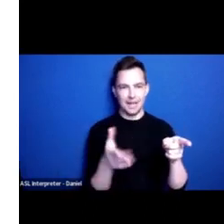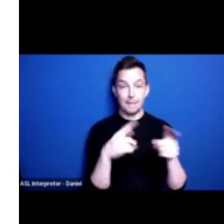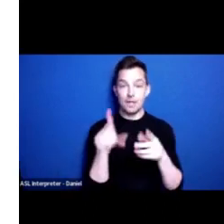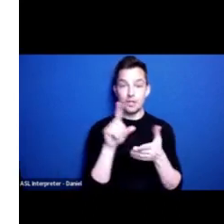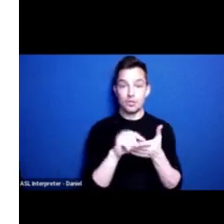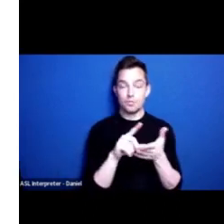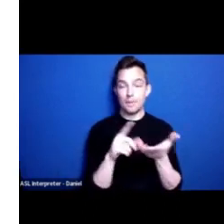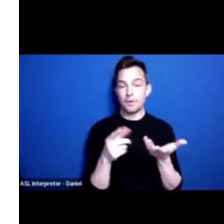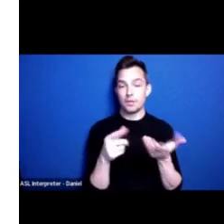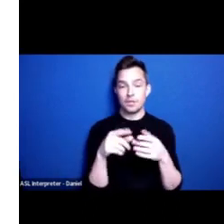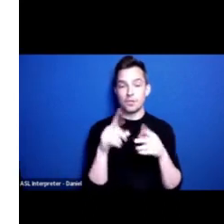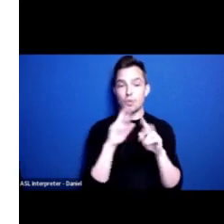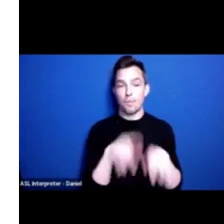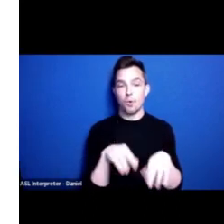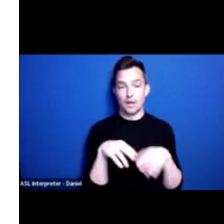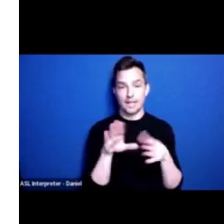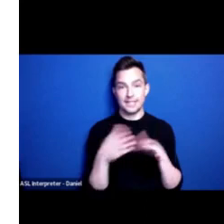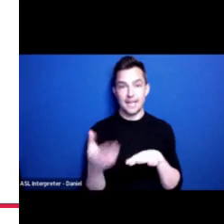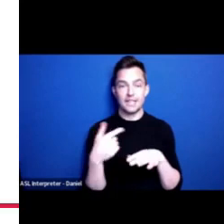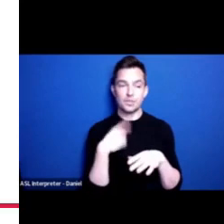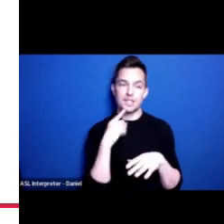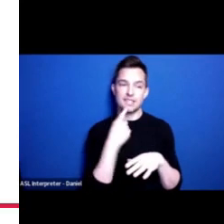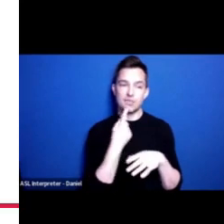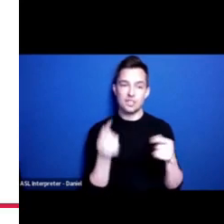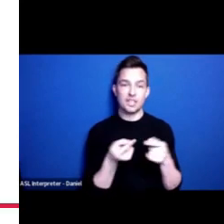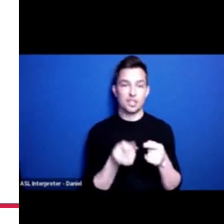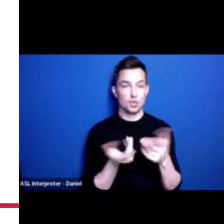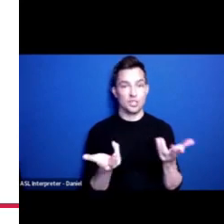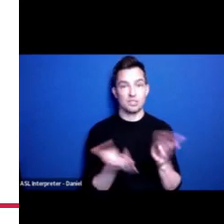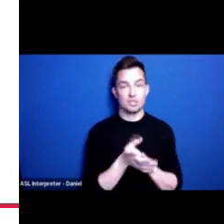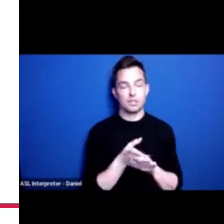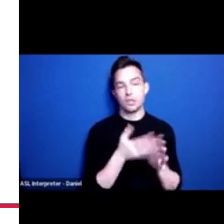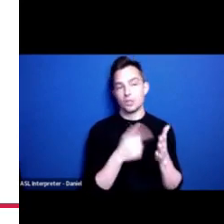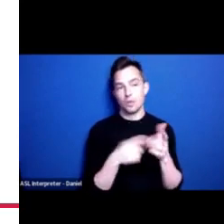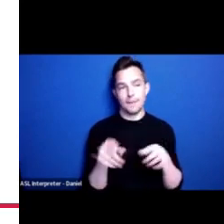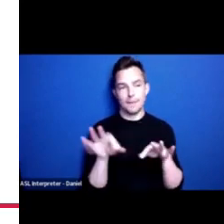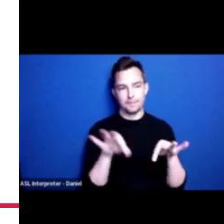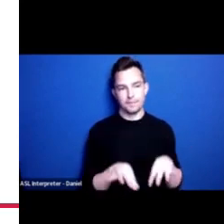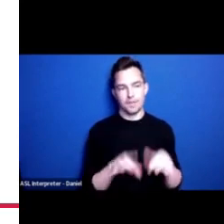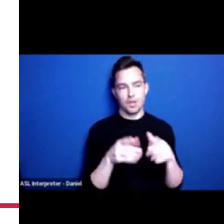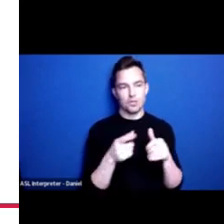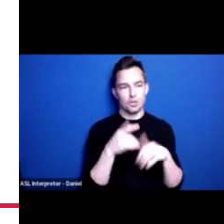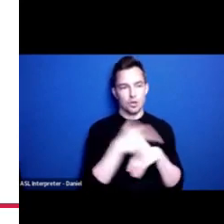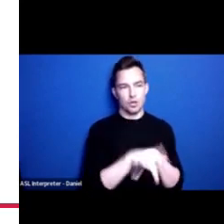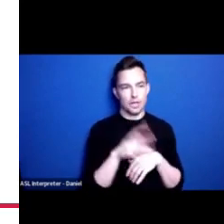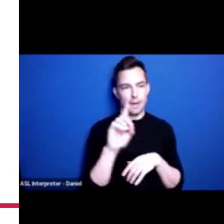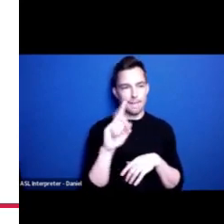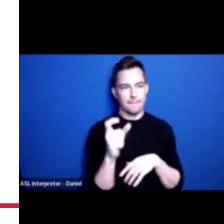was a pretty significant injury. Next slide, please. So this is what happened. The early prognosis was I was diagnosed with a severe traumatic brain